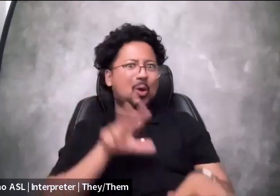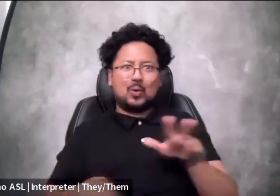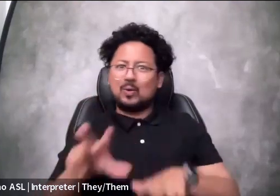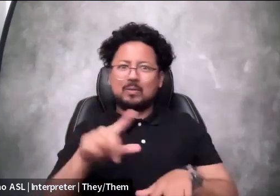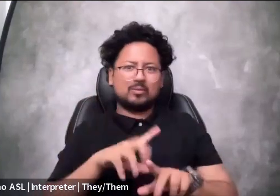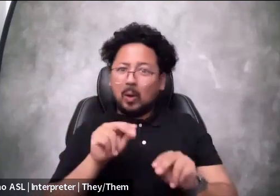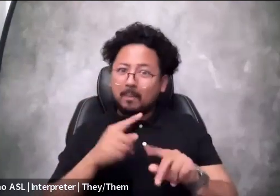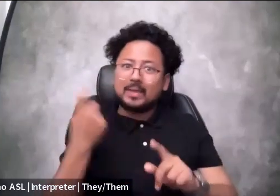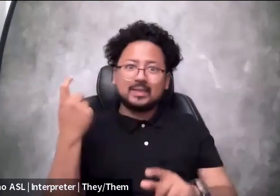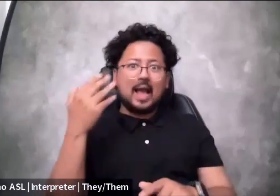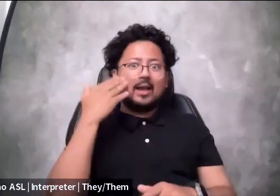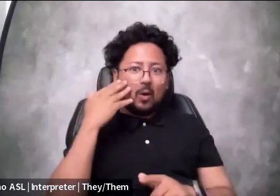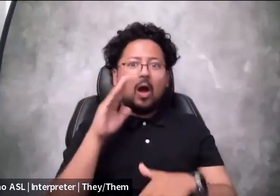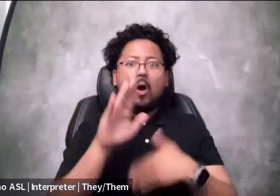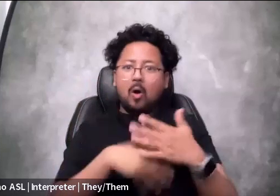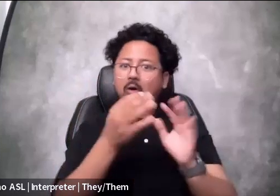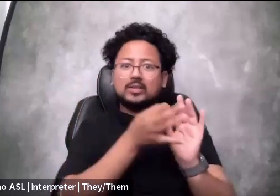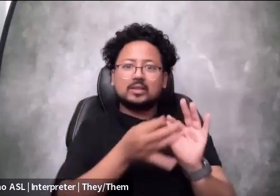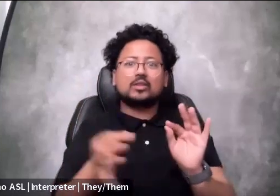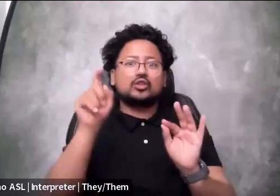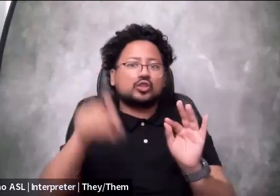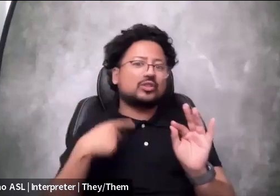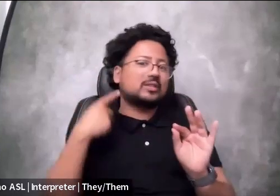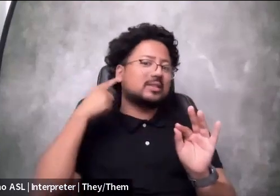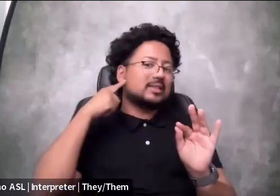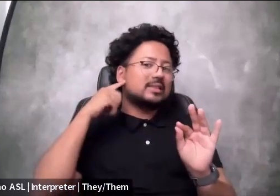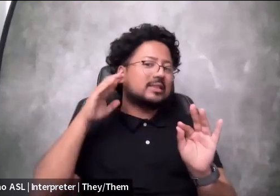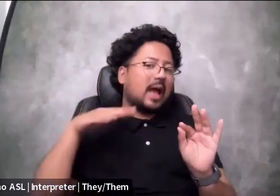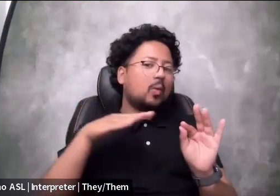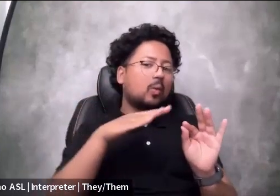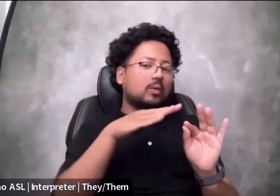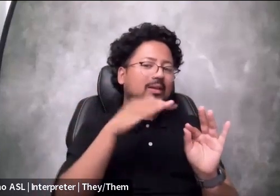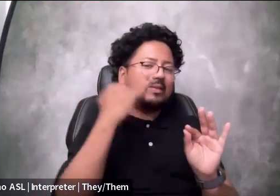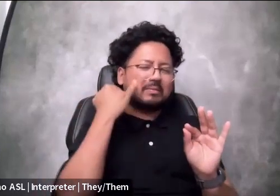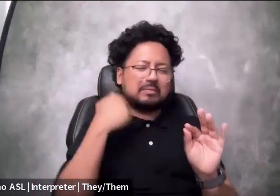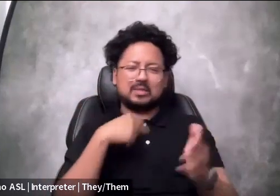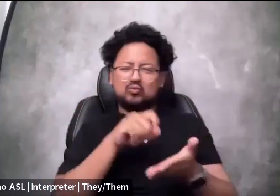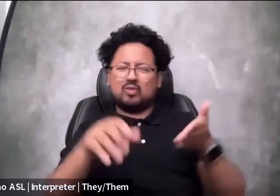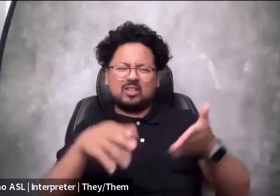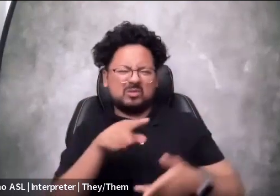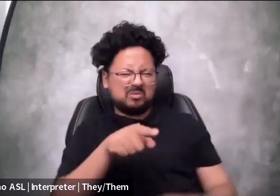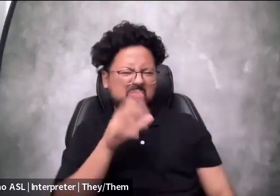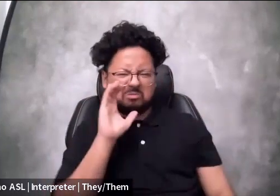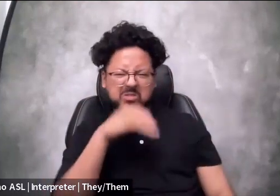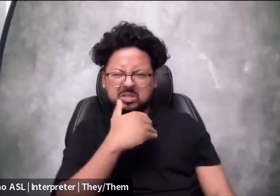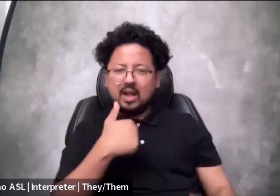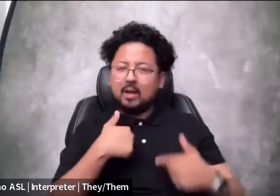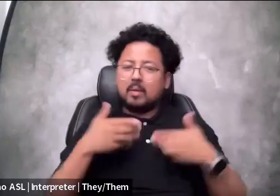every sentence is supposed to sound and because I'm in the author, if there's something that's weird in the text, I'm allowed to go, no, that's the mistake.